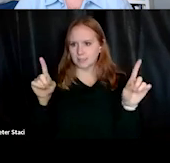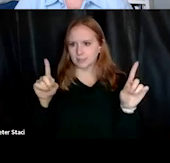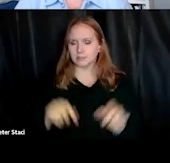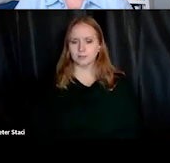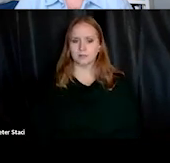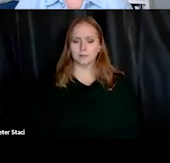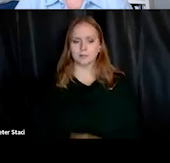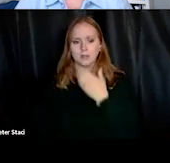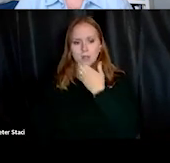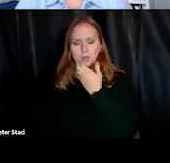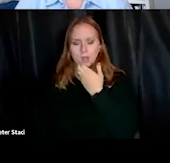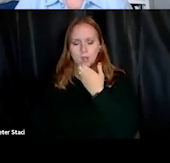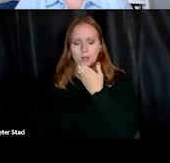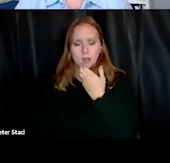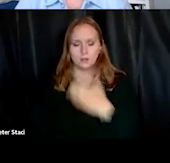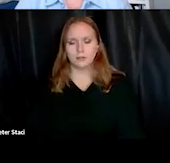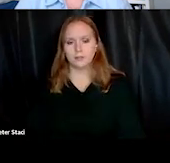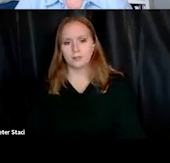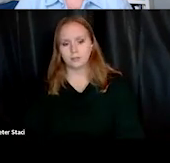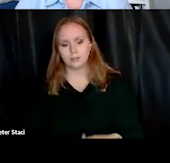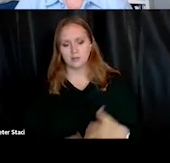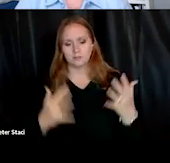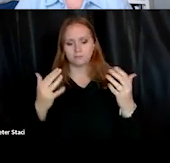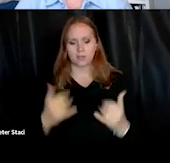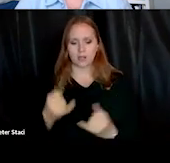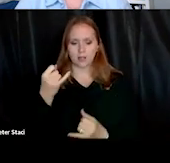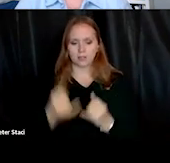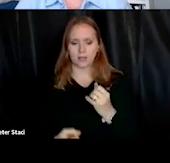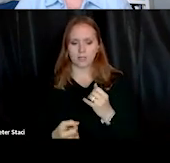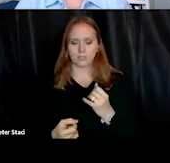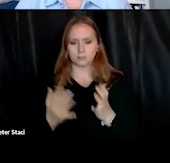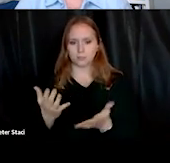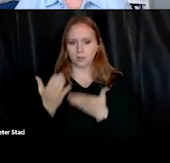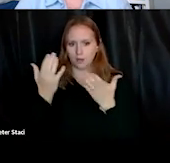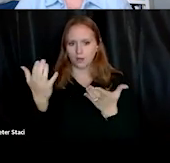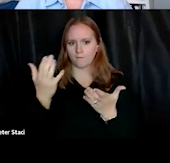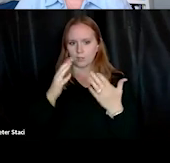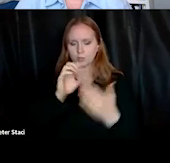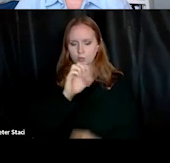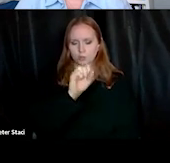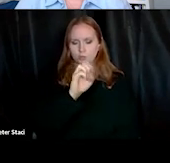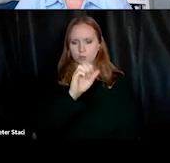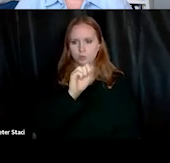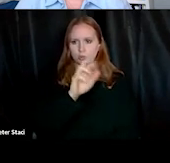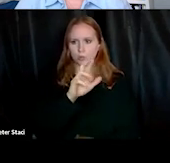And then lastly, we offer SOAR community kickoffs. So if a community